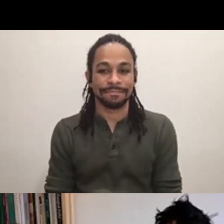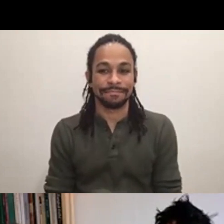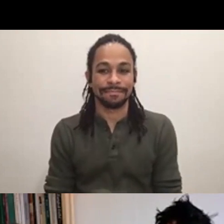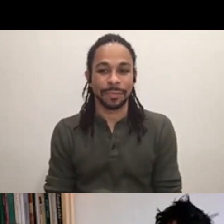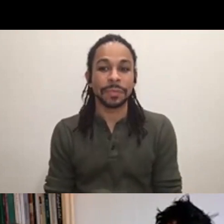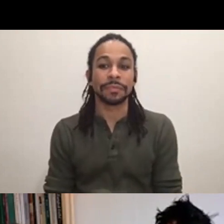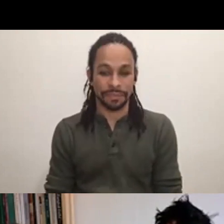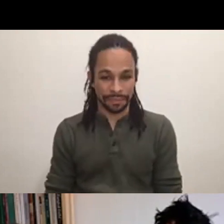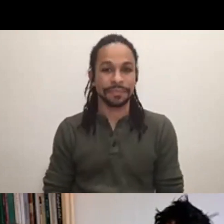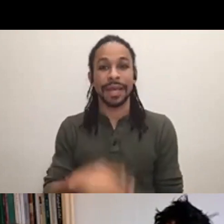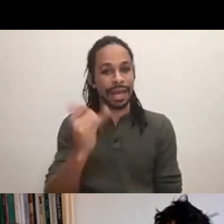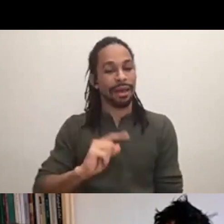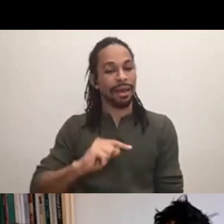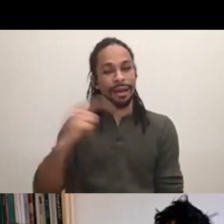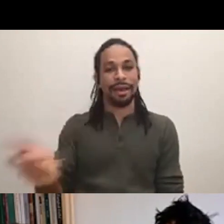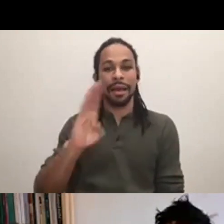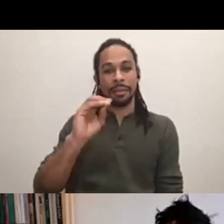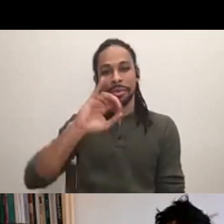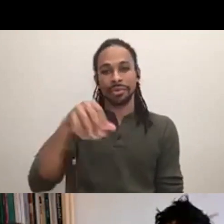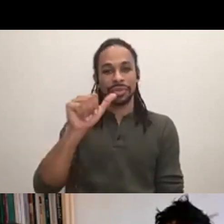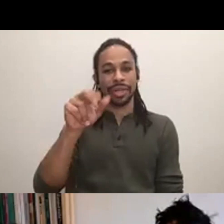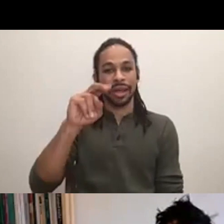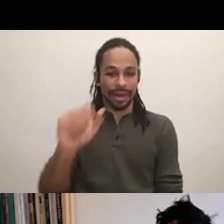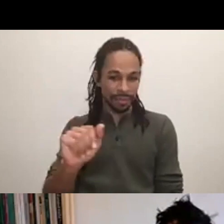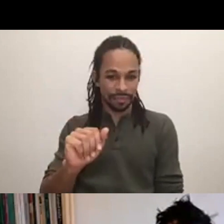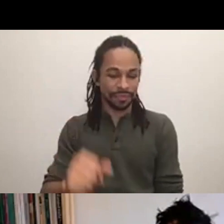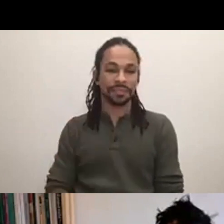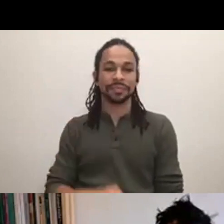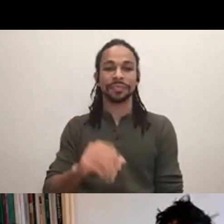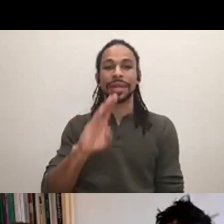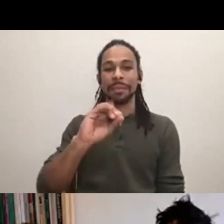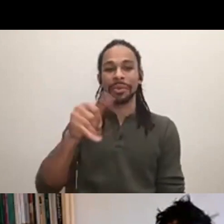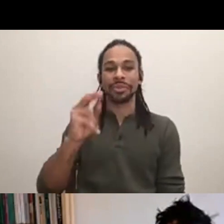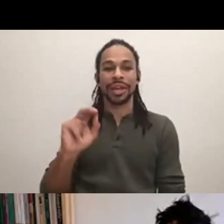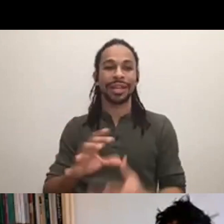Great yeah. I was just thinking about how delicious that all sounds.Now that we have